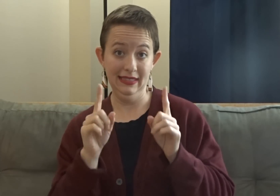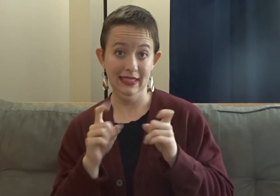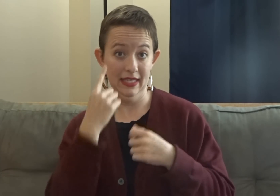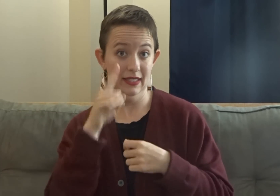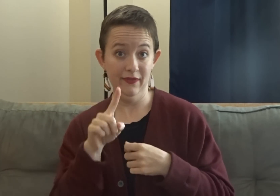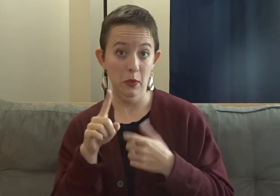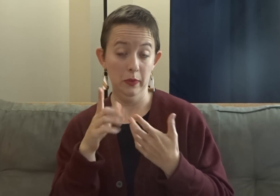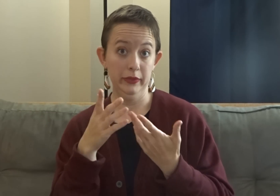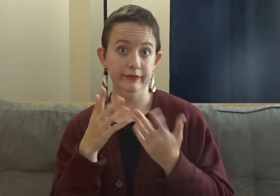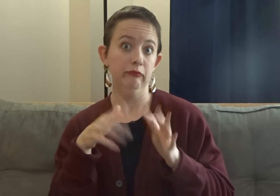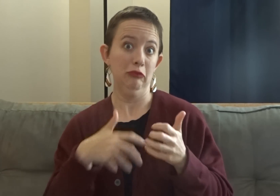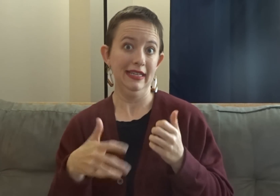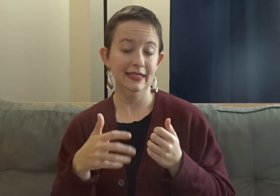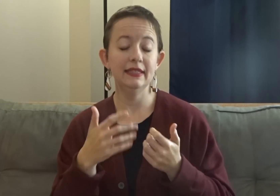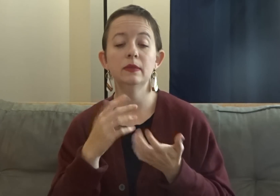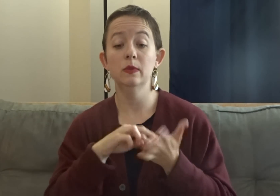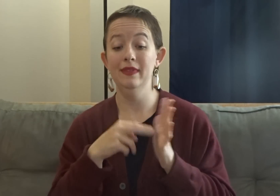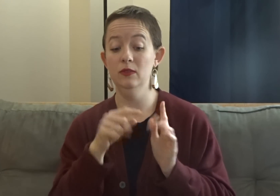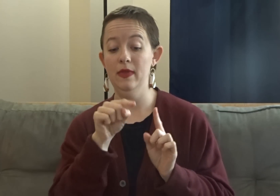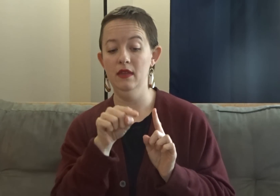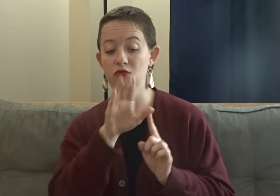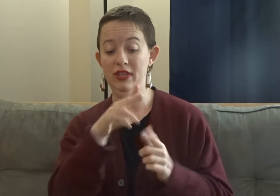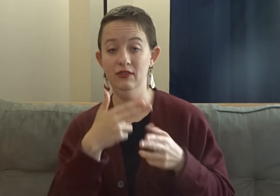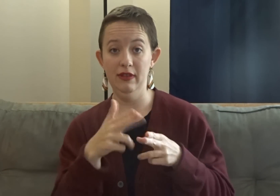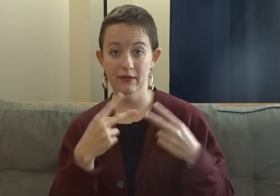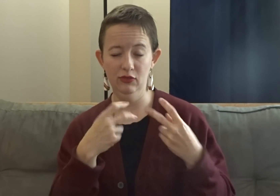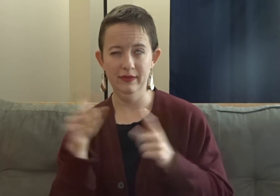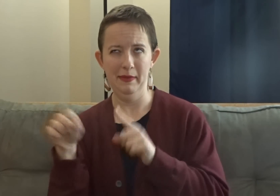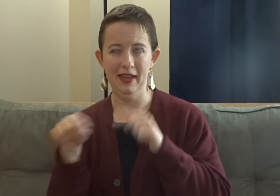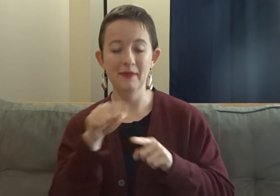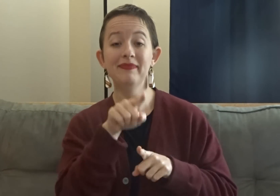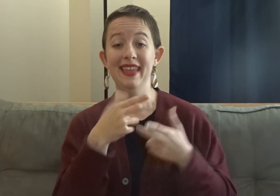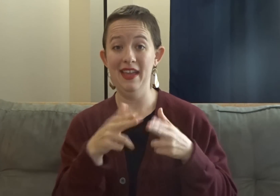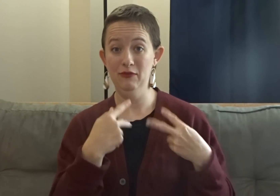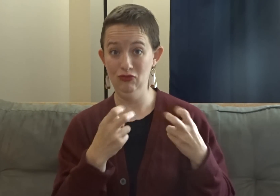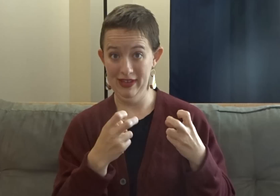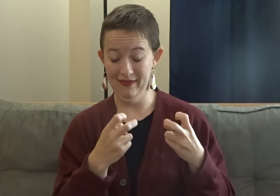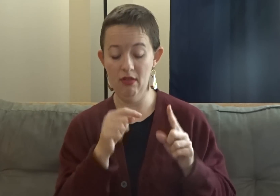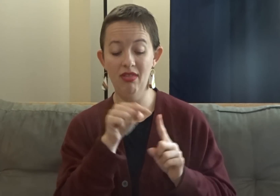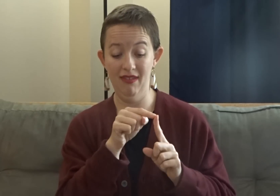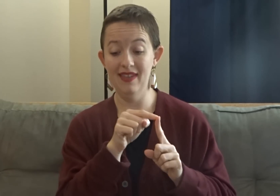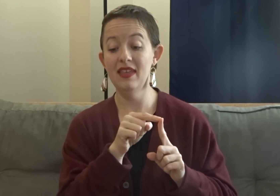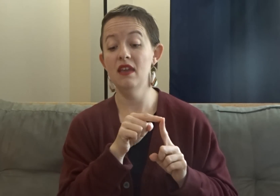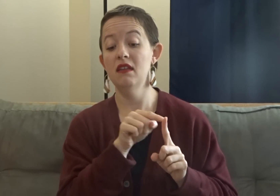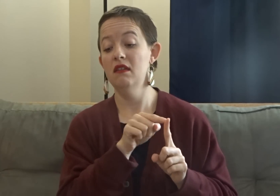we test for pregnancy. So that means she'll have her... et me back up. So she'll have her egg retrieval.